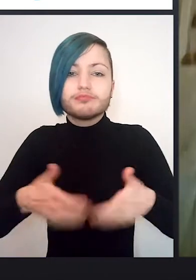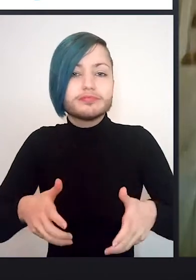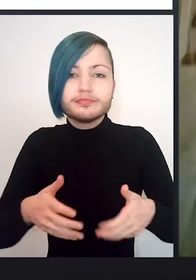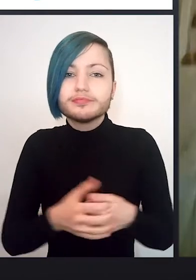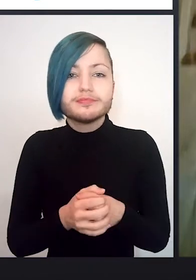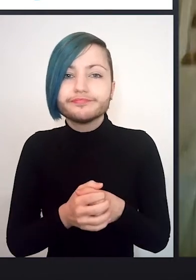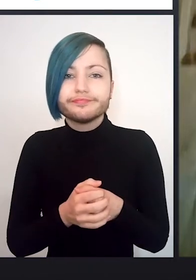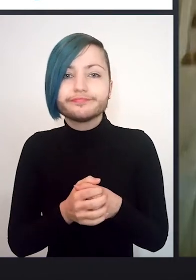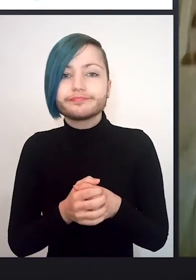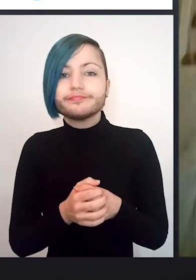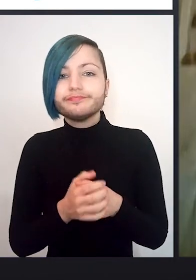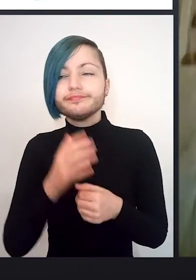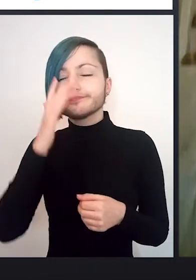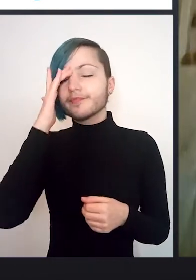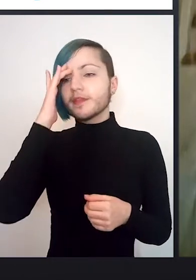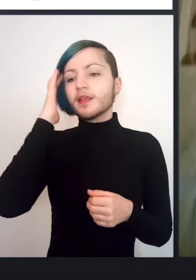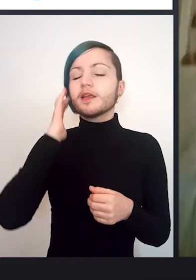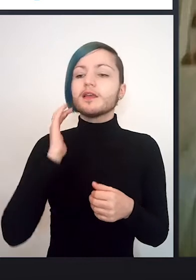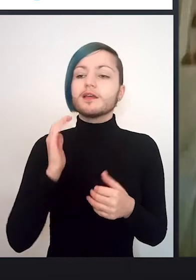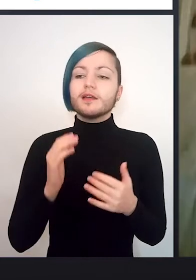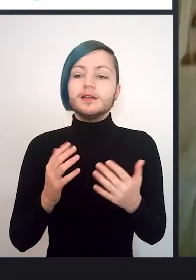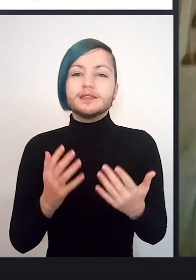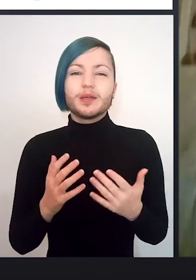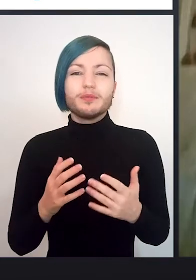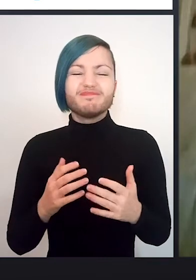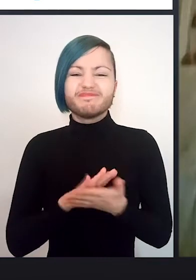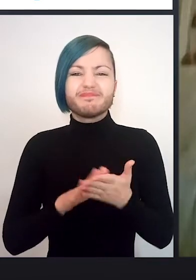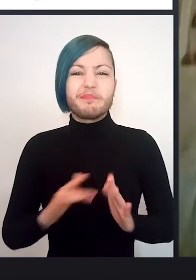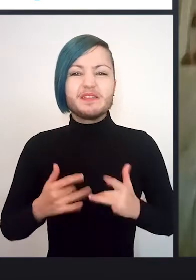doing a number two and so you feel quite bloated.